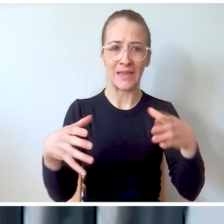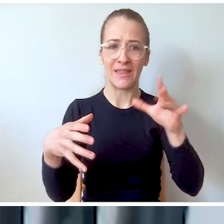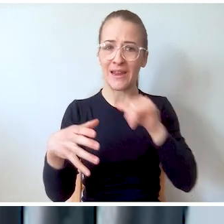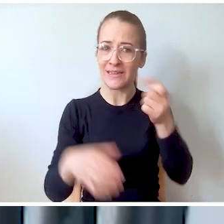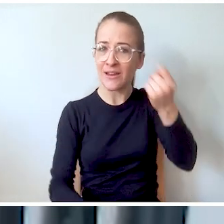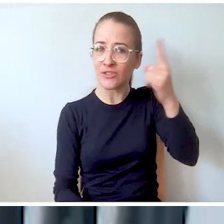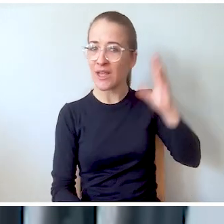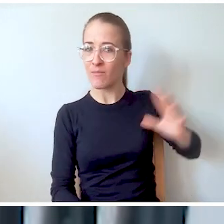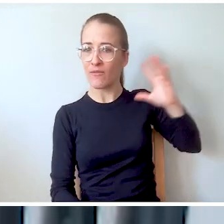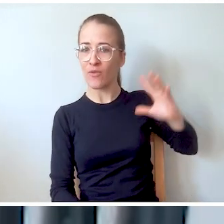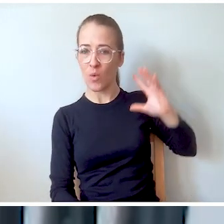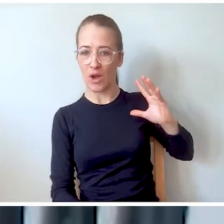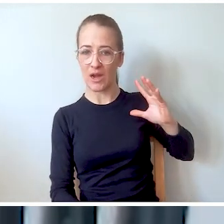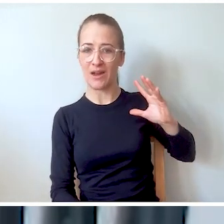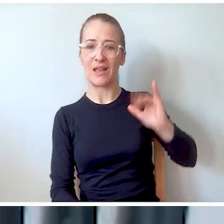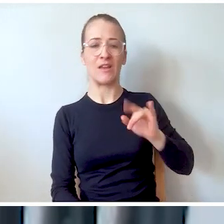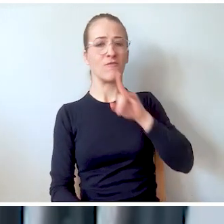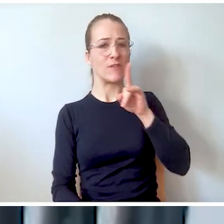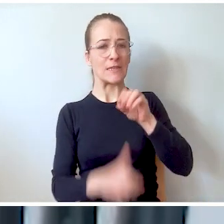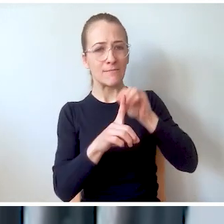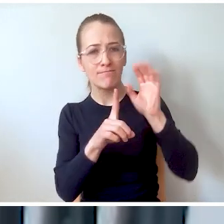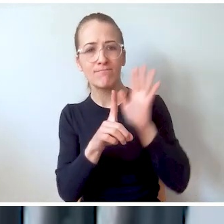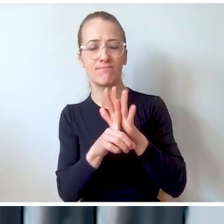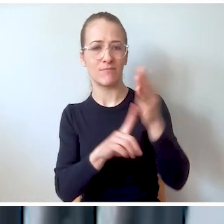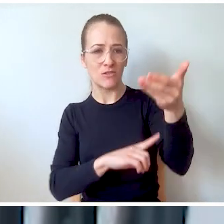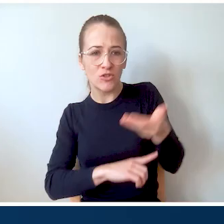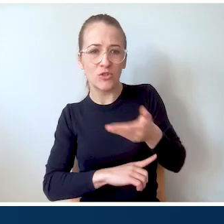That it introduced into my identity,